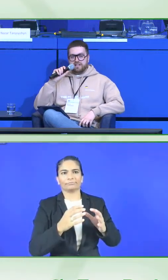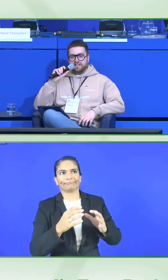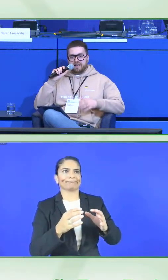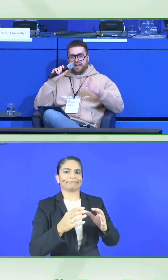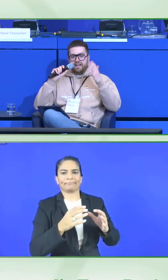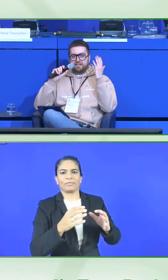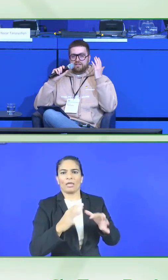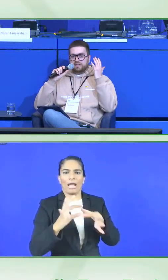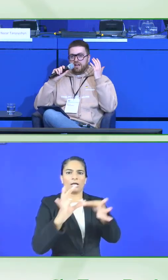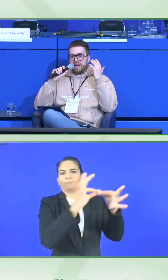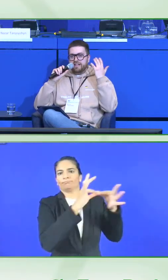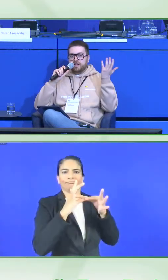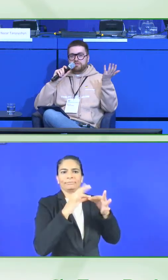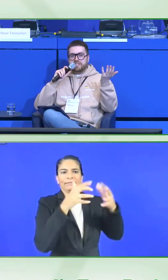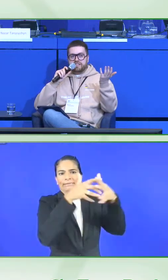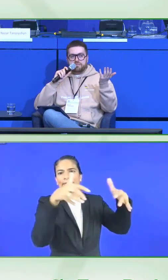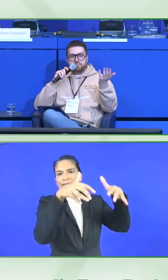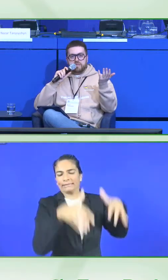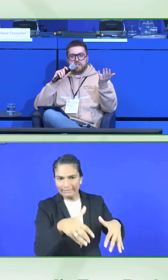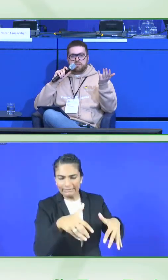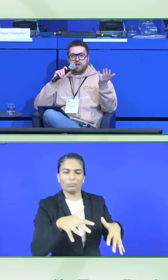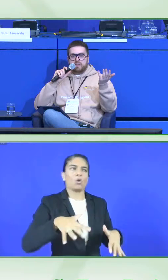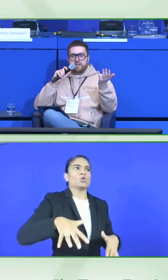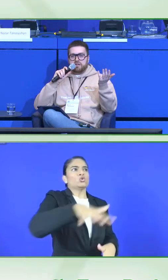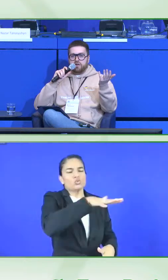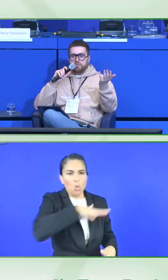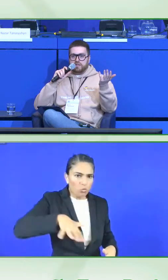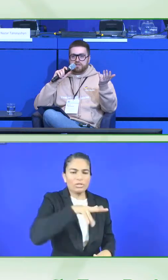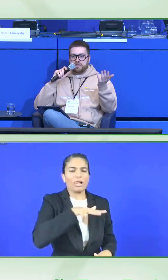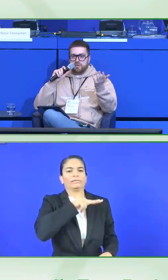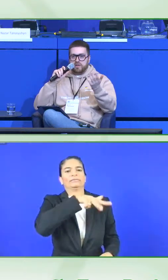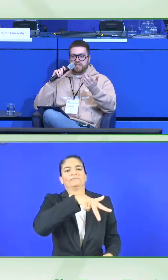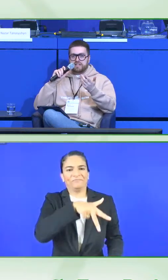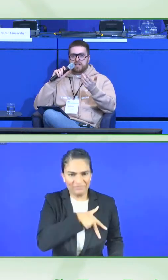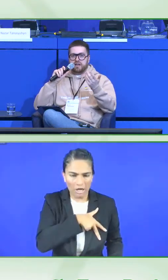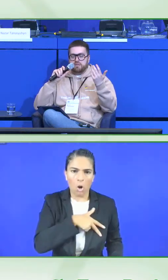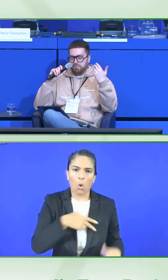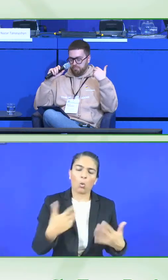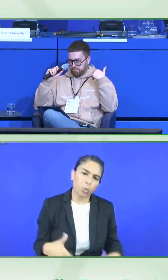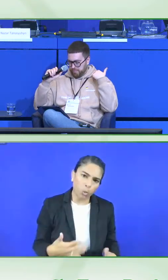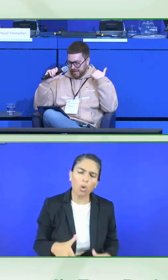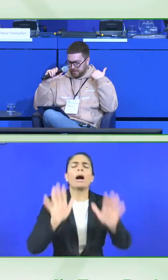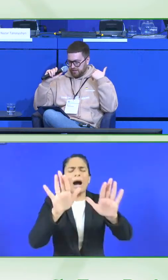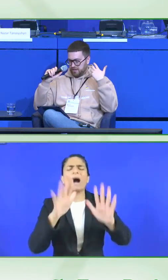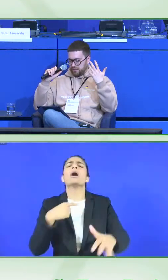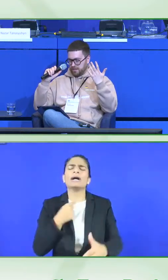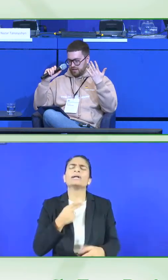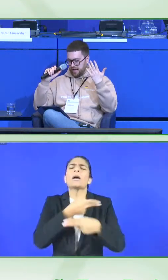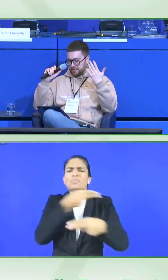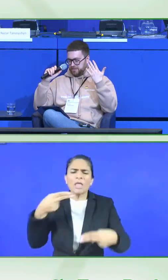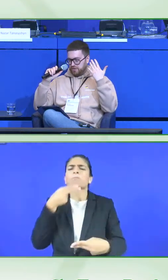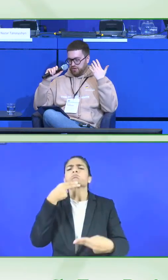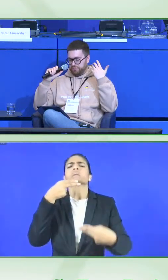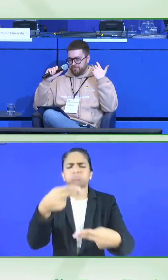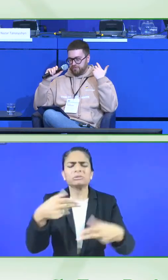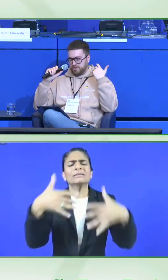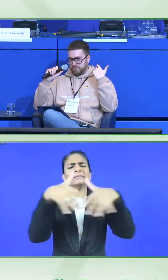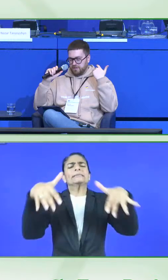The floor is yours. And asked to turn the presentation? Thank you.